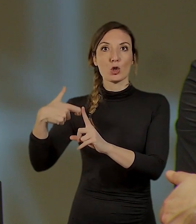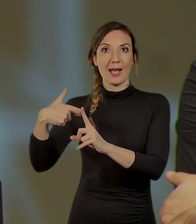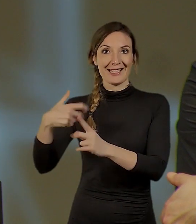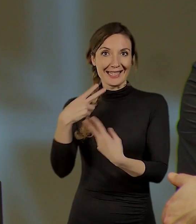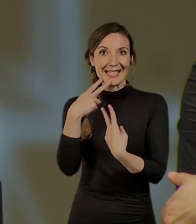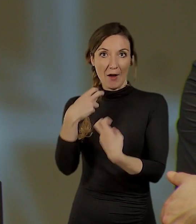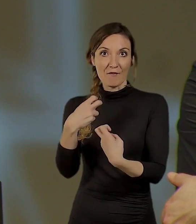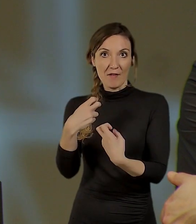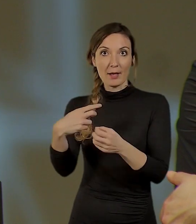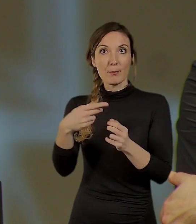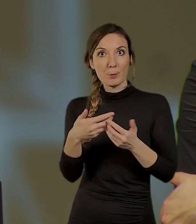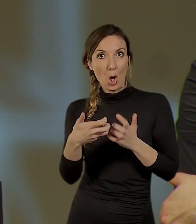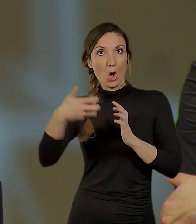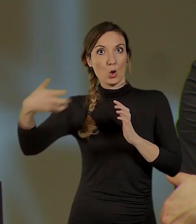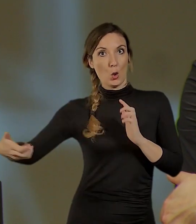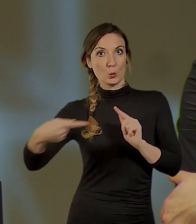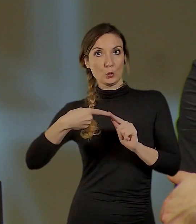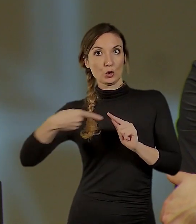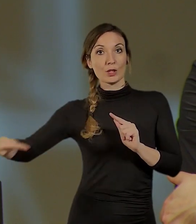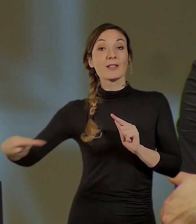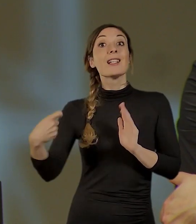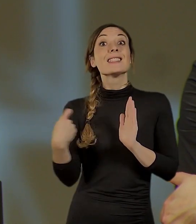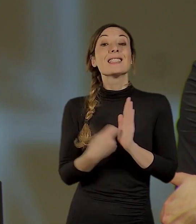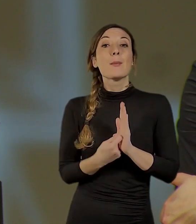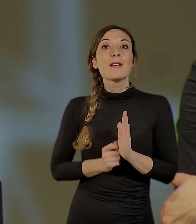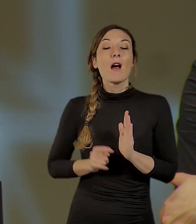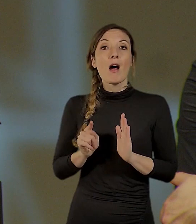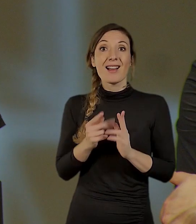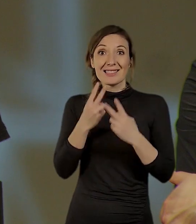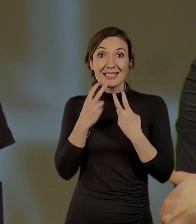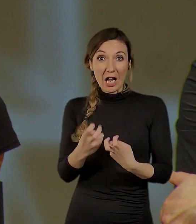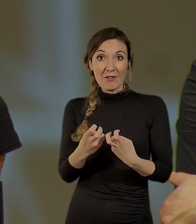It can still be regulated somehow, because of course the project is progressing,